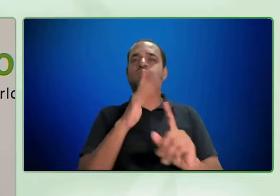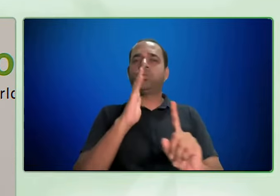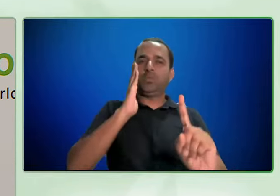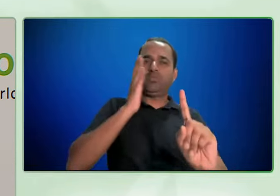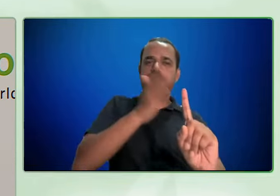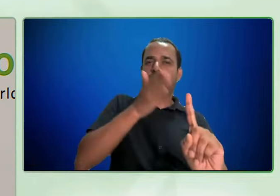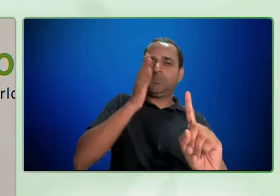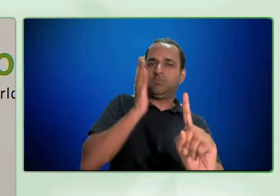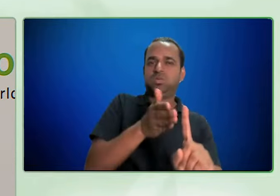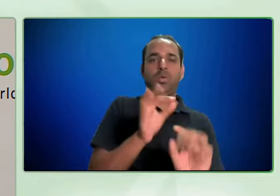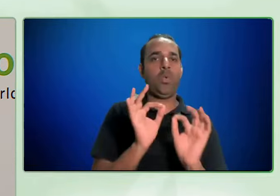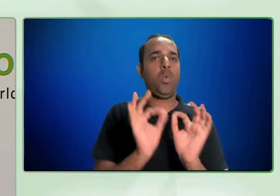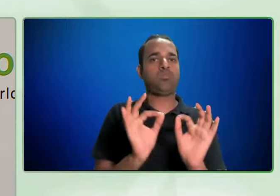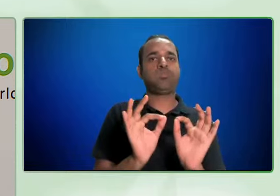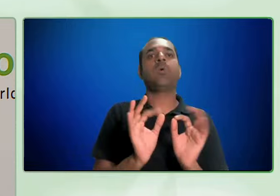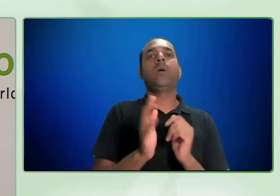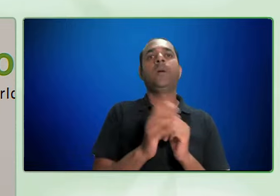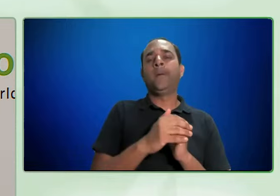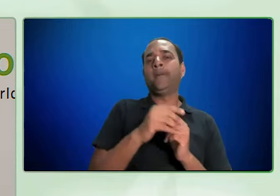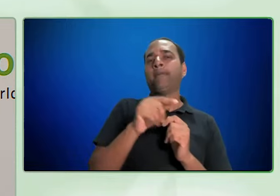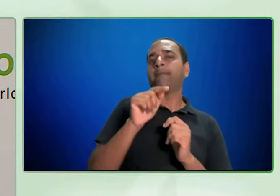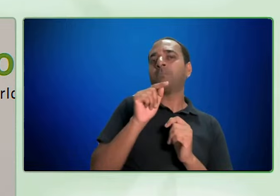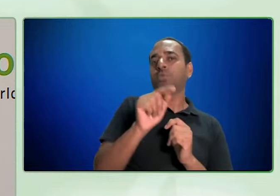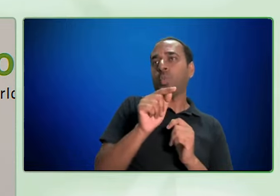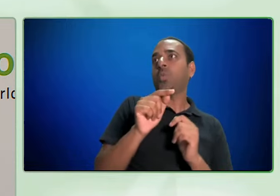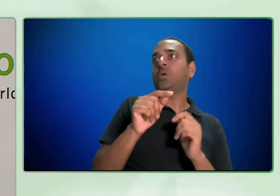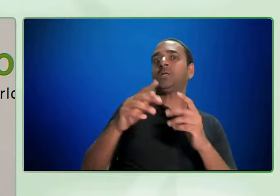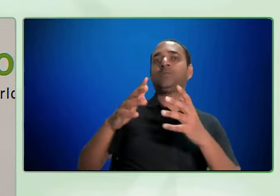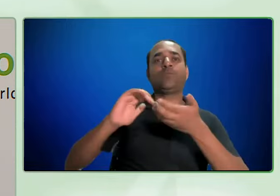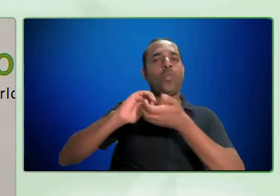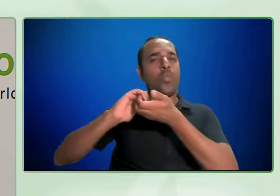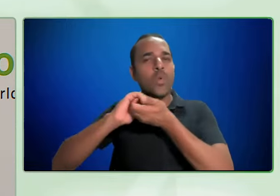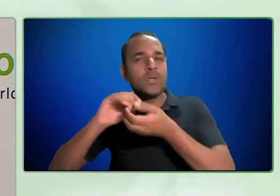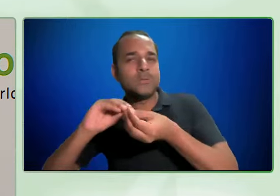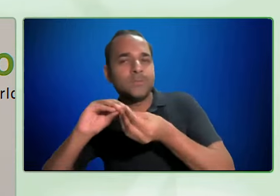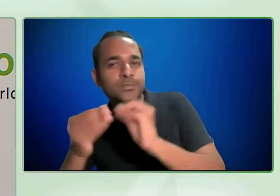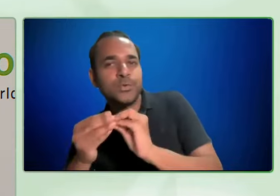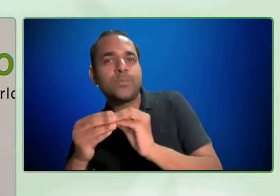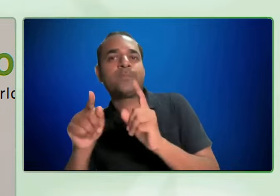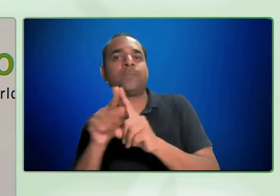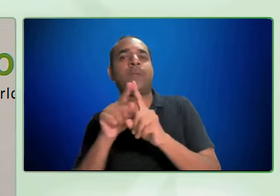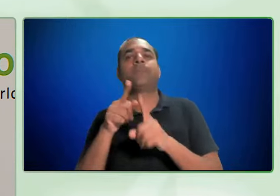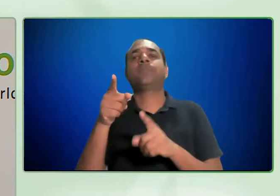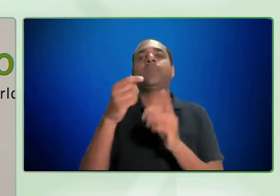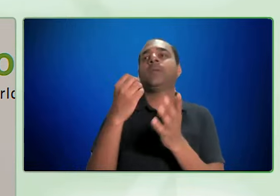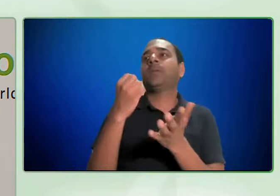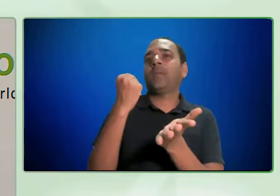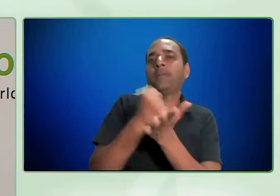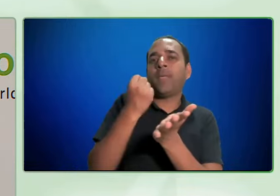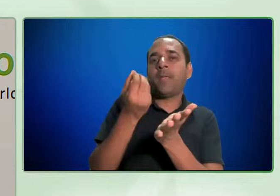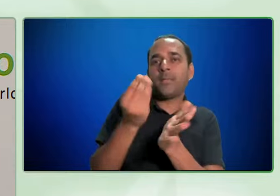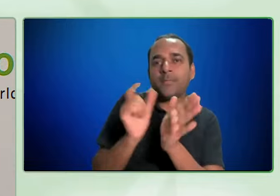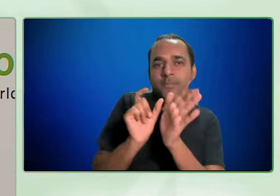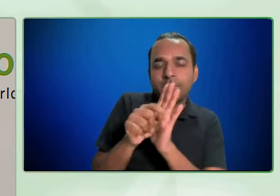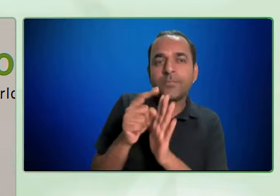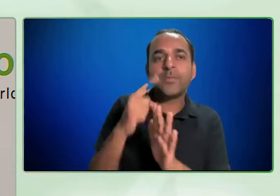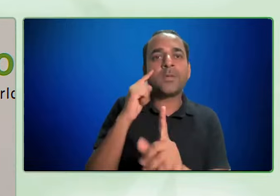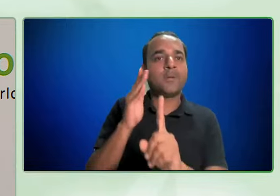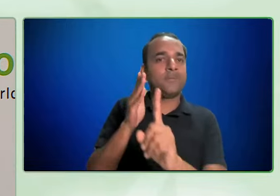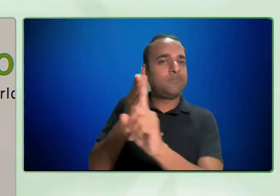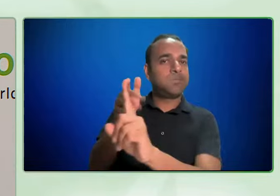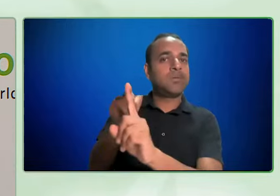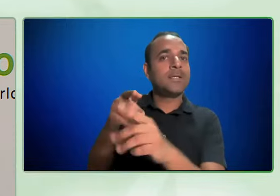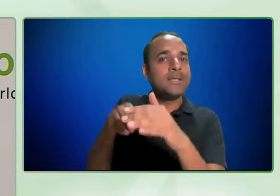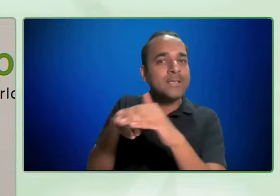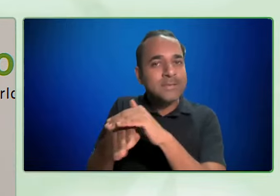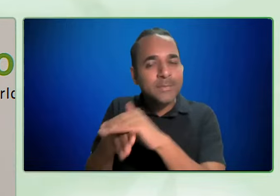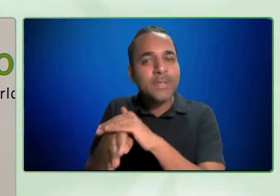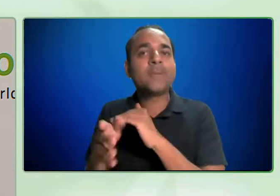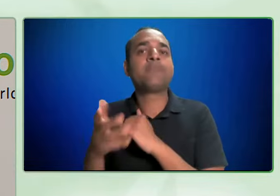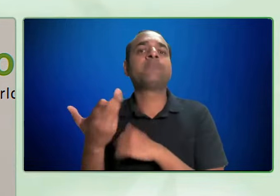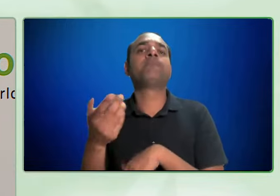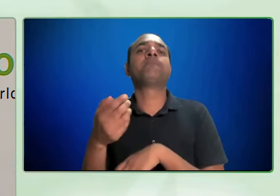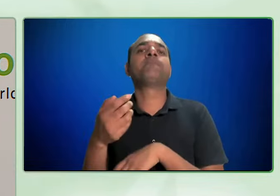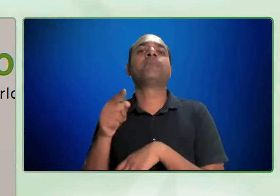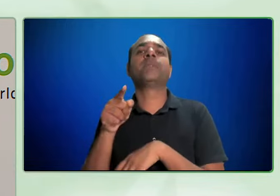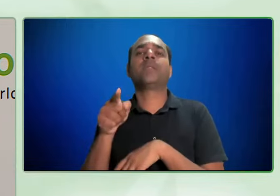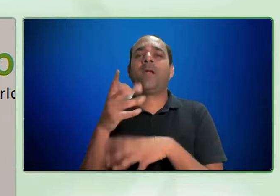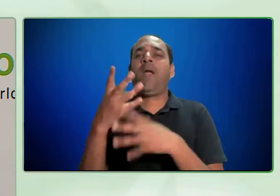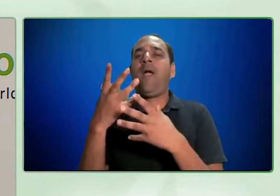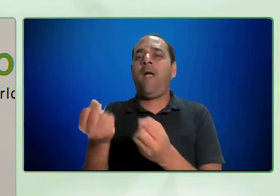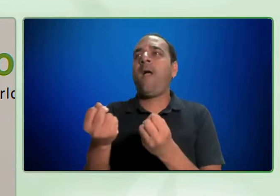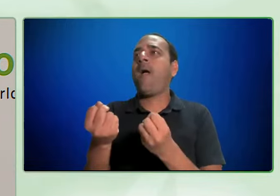in and build up a community and build up the accreditation on decision-makers of universities.